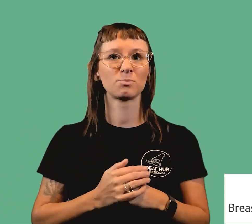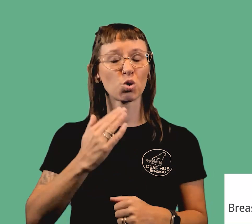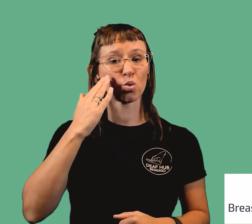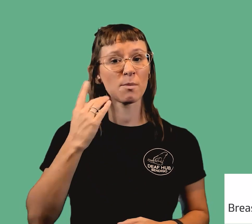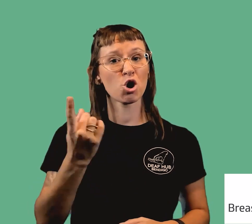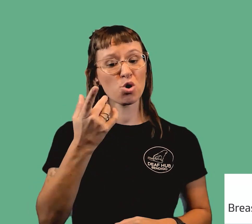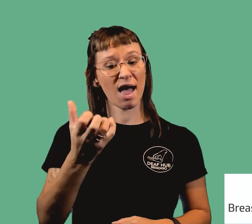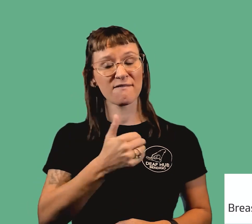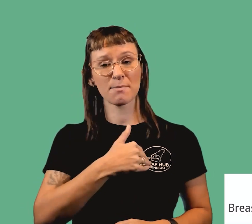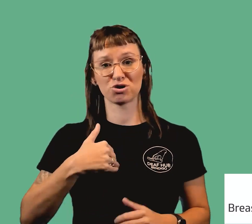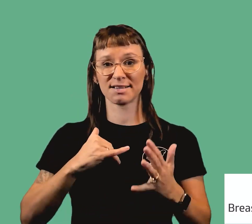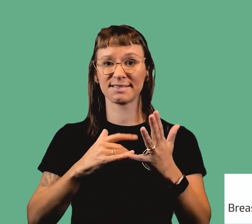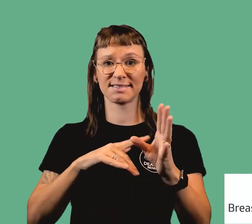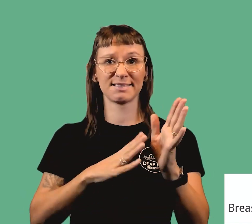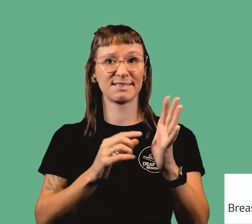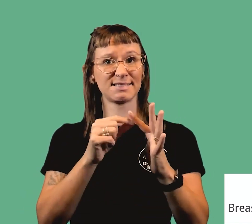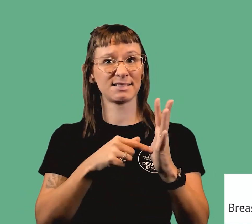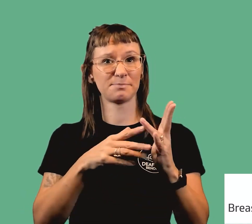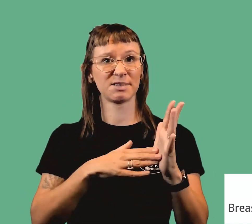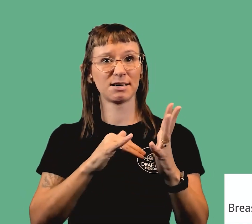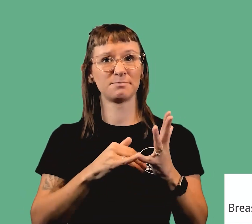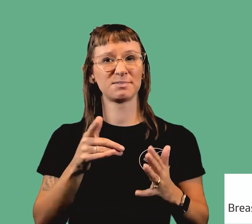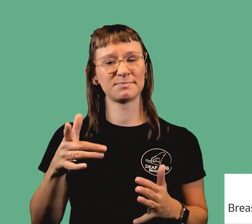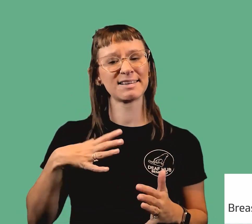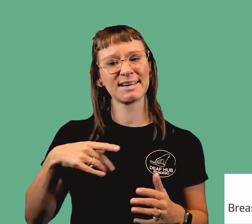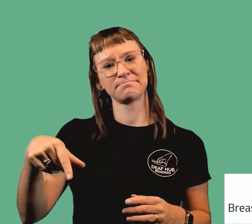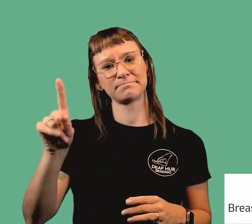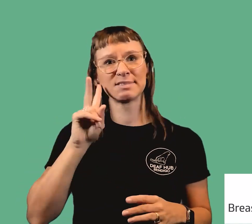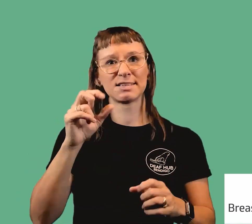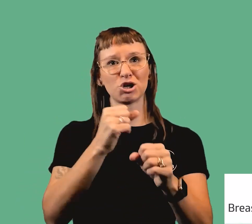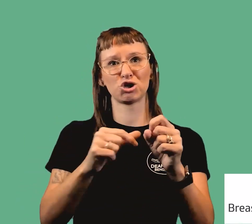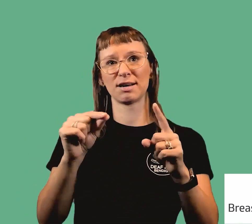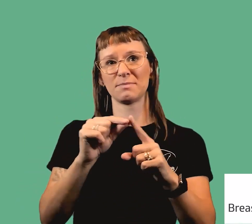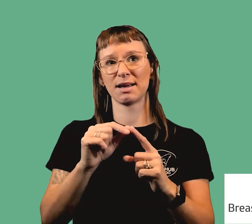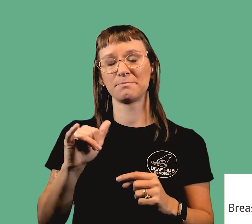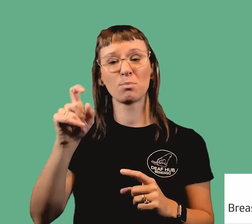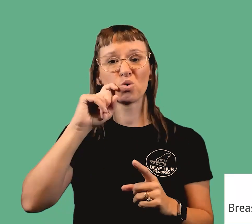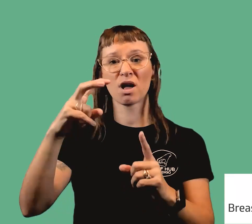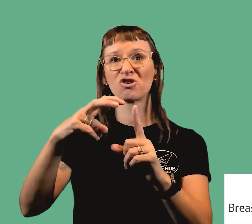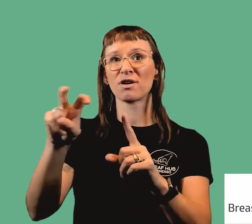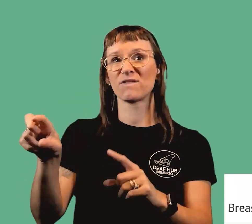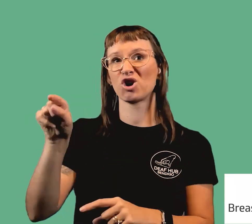Women who do have symptoms should go to their doctor who may provide a referral to a diagnostic